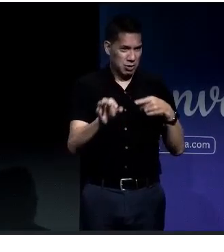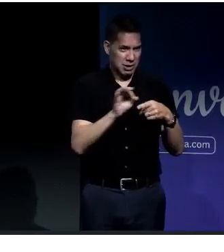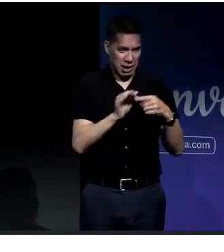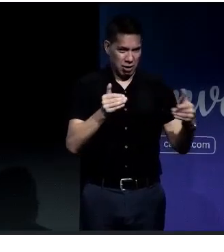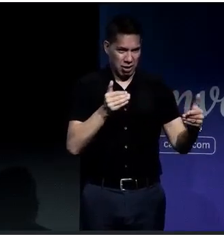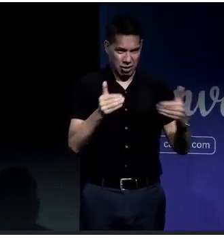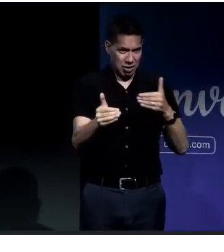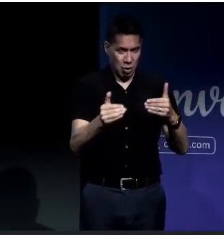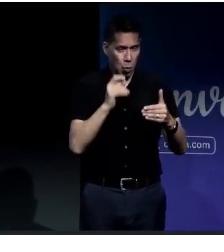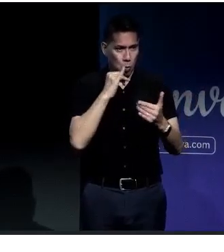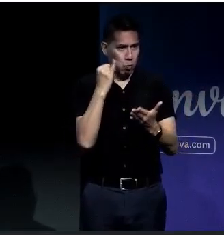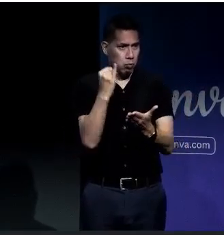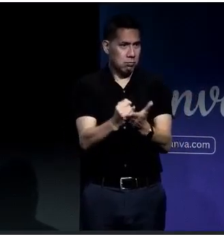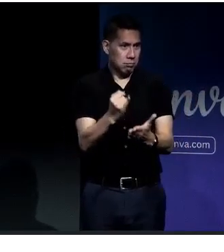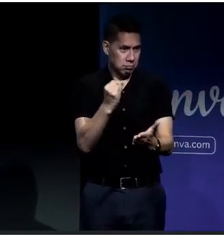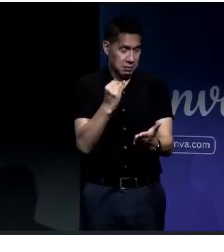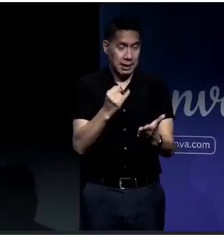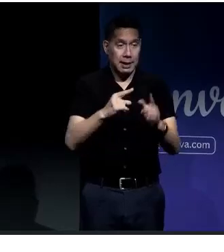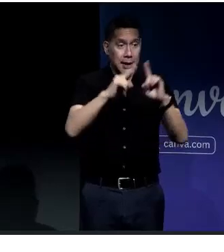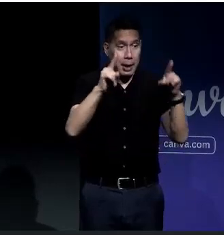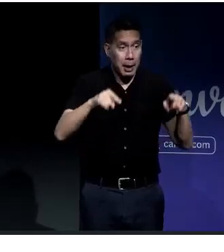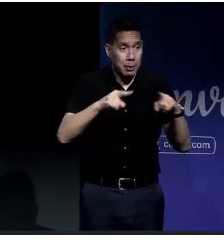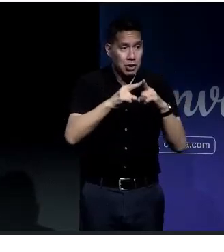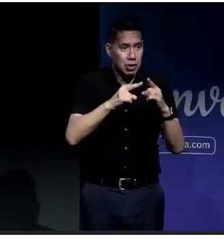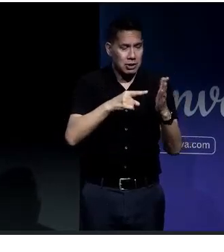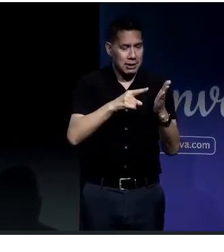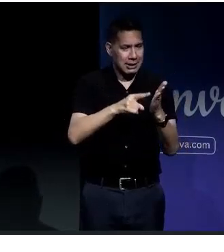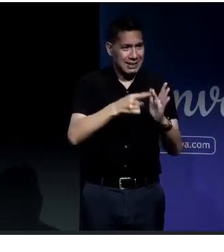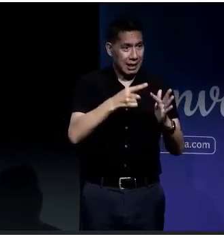Uh, and whether images of text are present, it won't pick that up either.